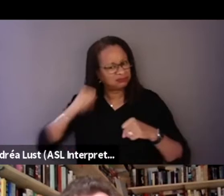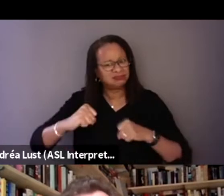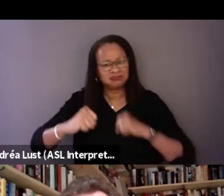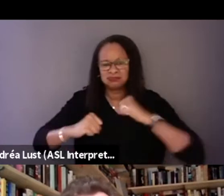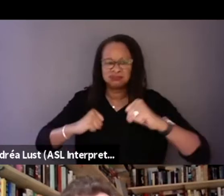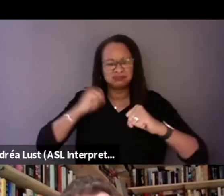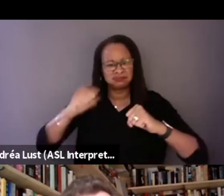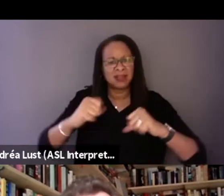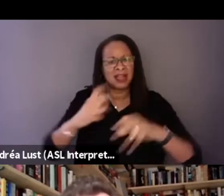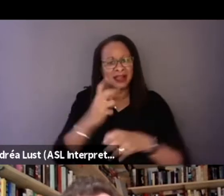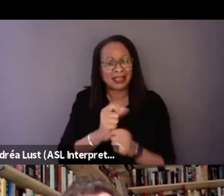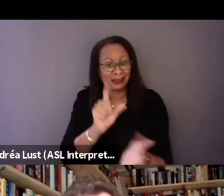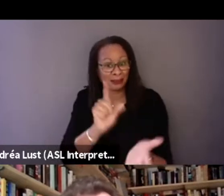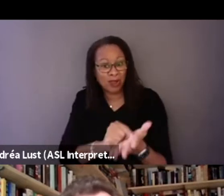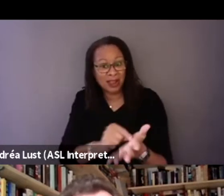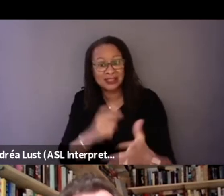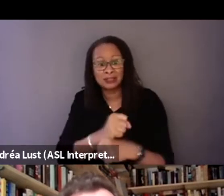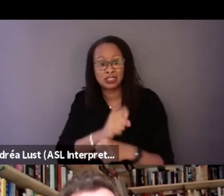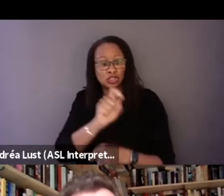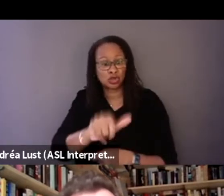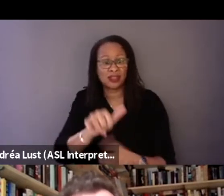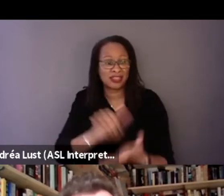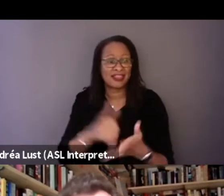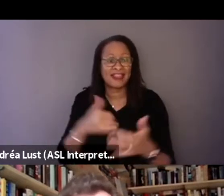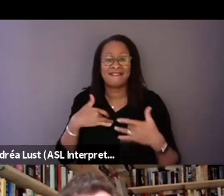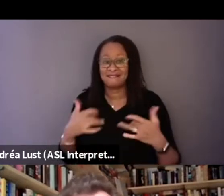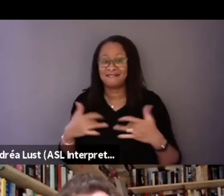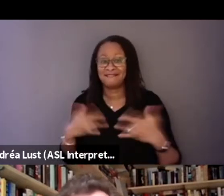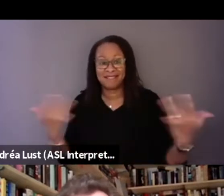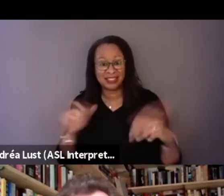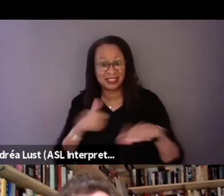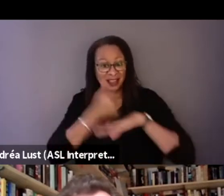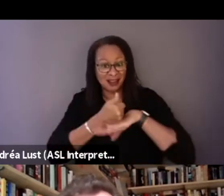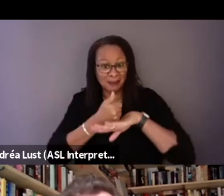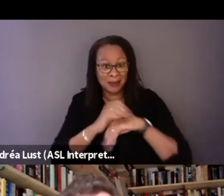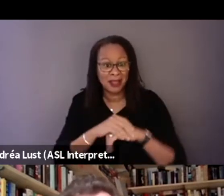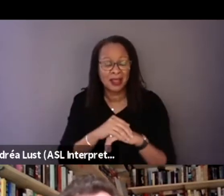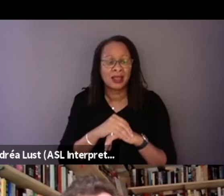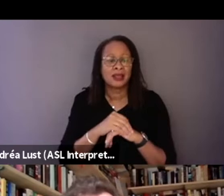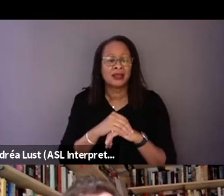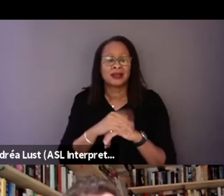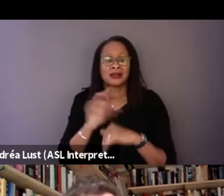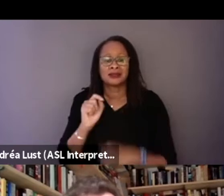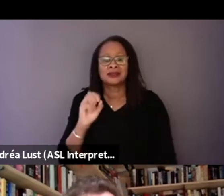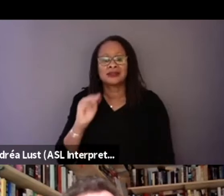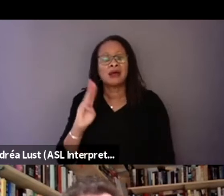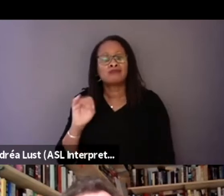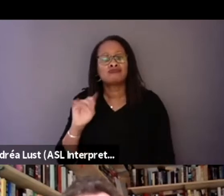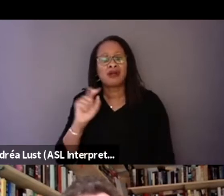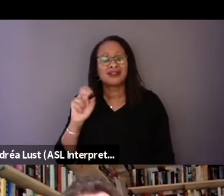and making sure that there were events lined up and Helen Brosnan as well, who you see on the film was incredible